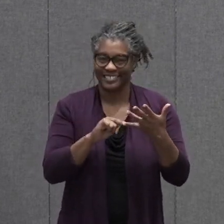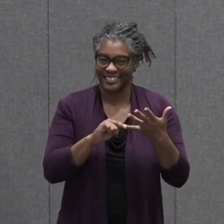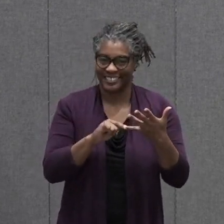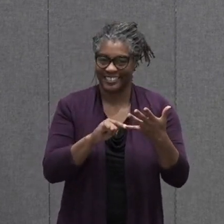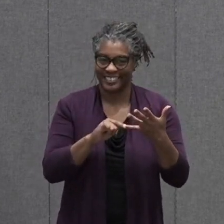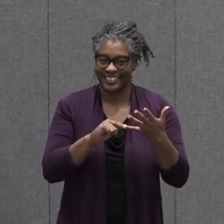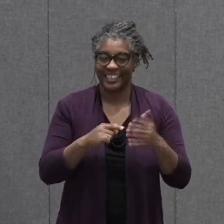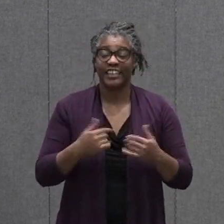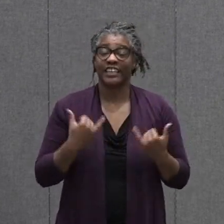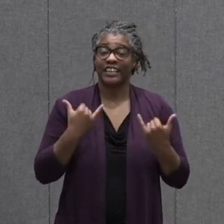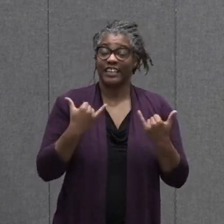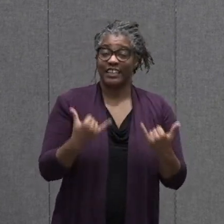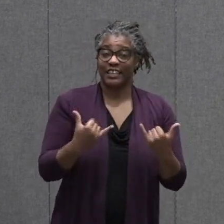into three sections.